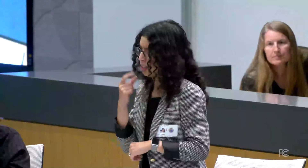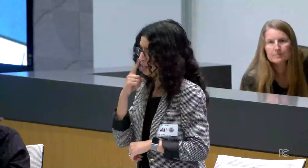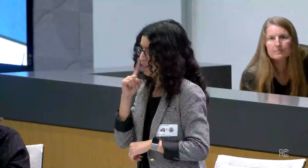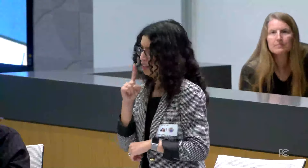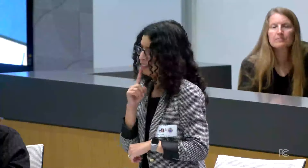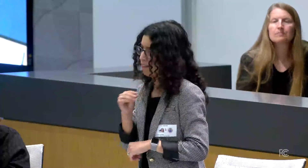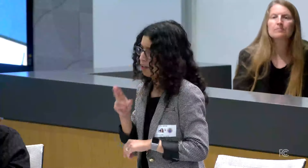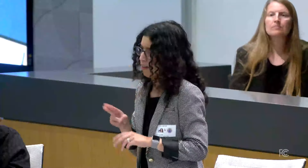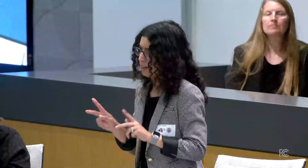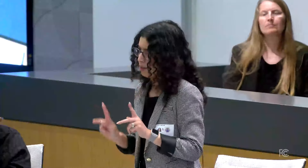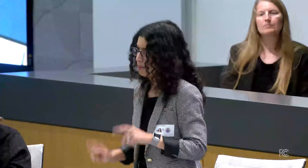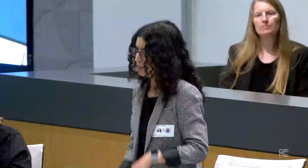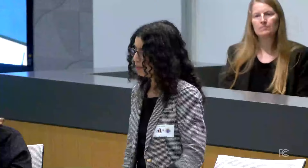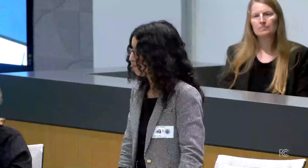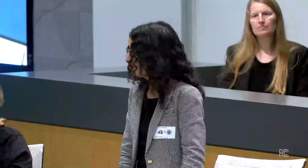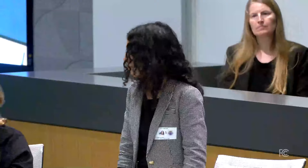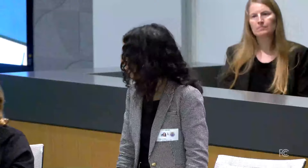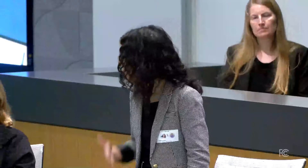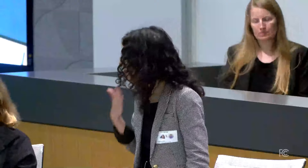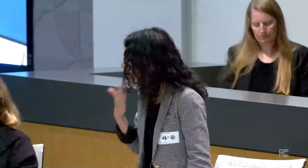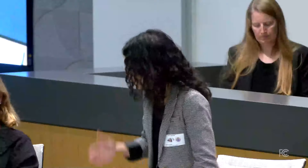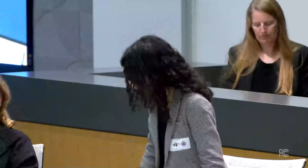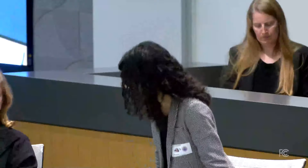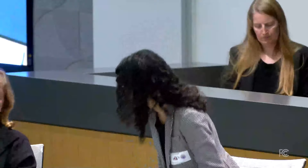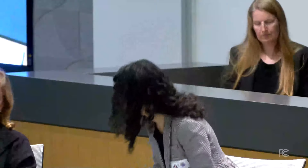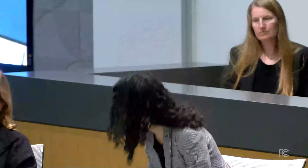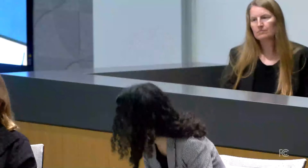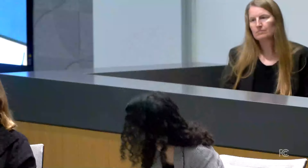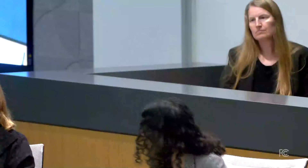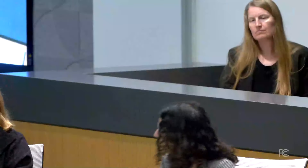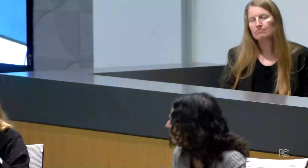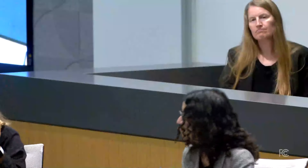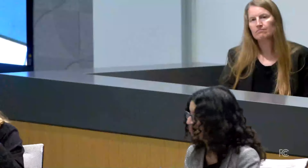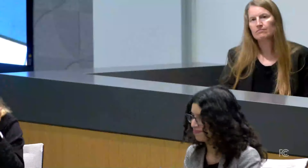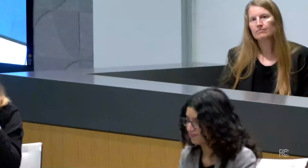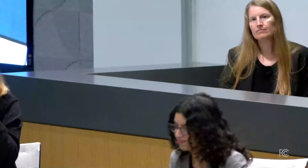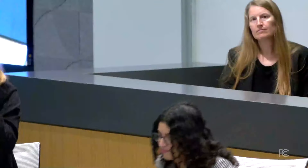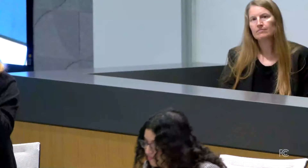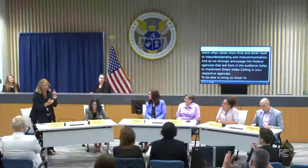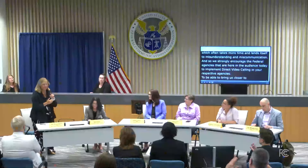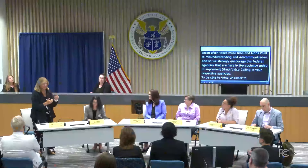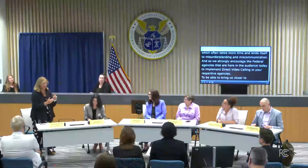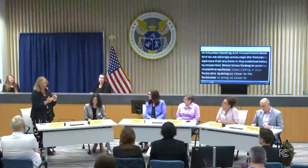AND SO WE STRONGLY ENCOURAGE THE FEDERAL AGENCIES THAT ARE HERE IN THE AUDIENCE TODAY TO IMPLEMENT DIRECT VIDEO CALLING IN YOUR